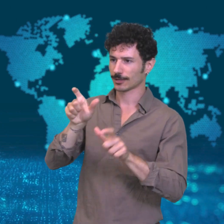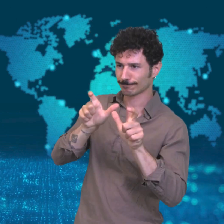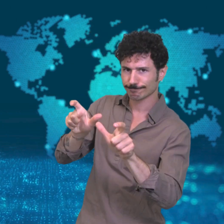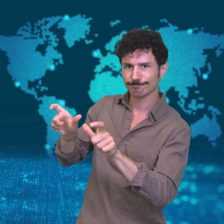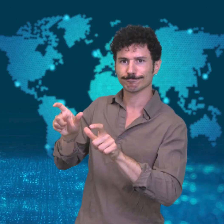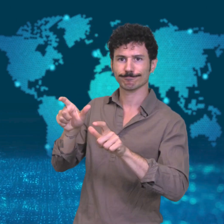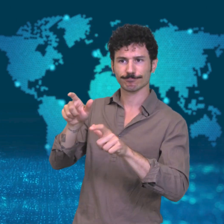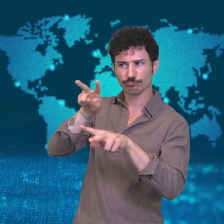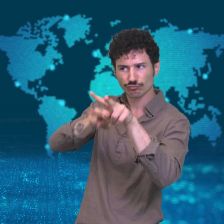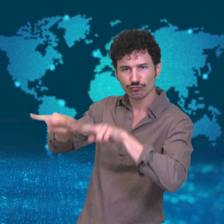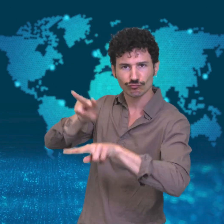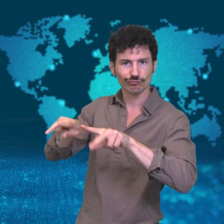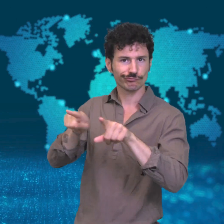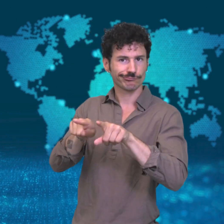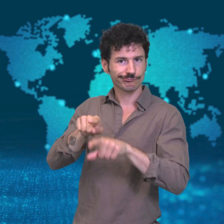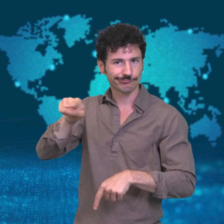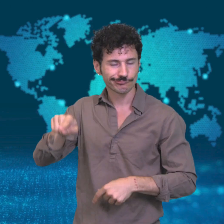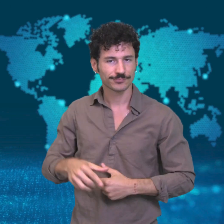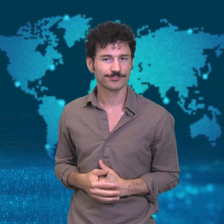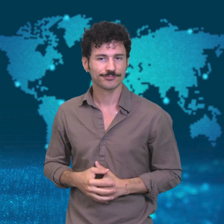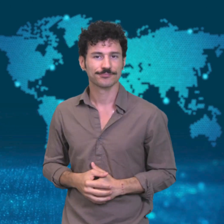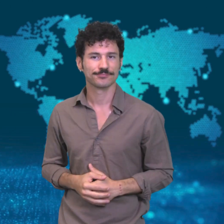people who work with them.